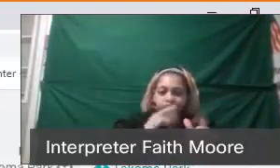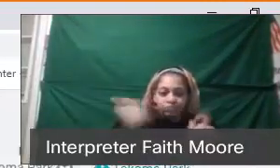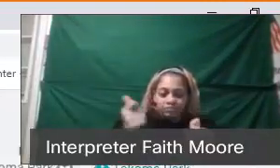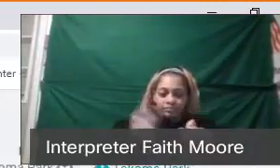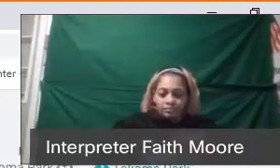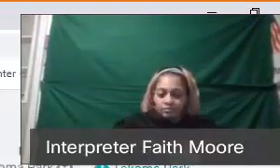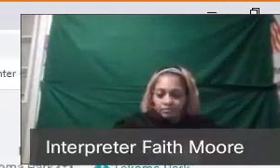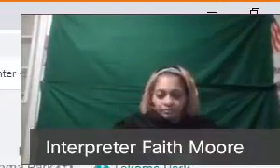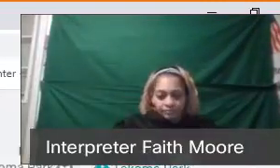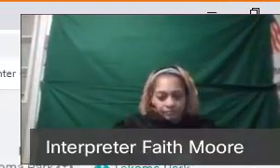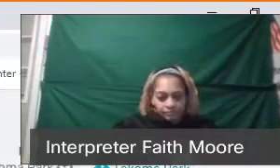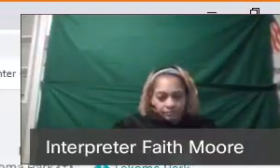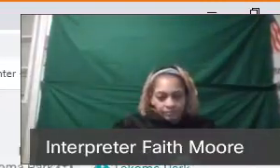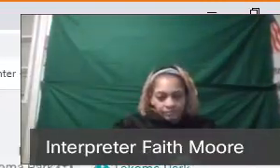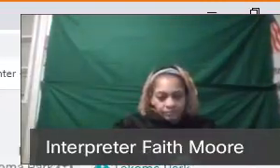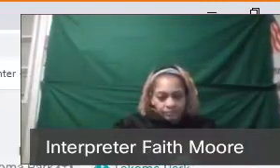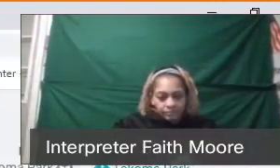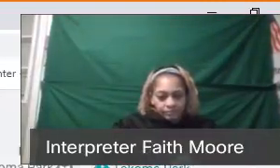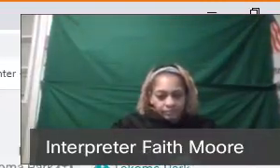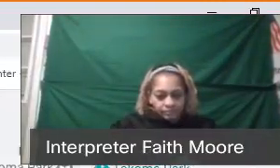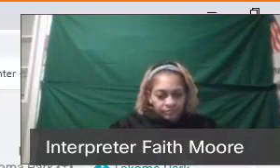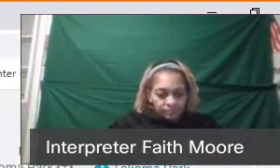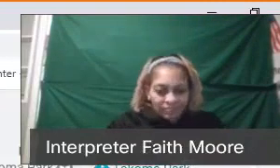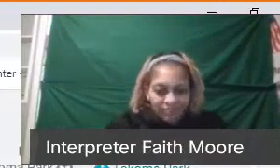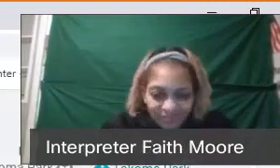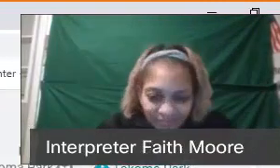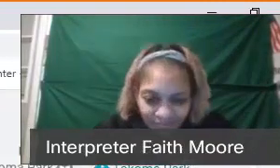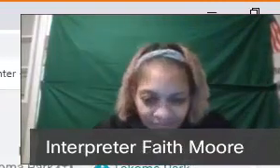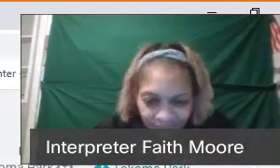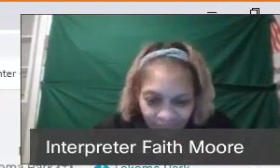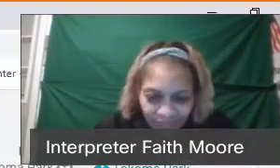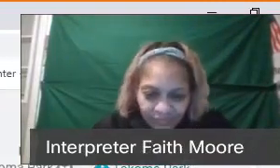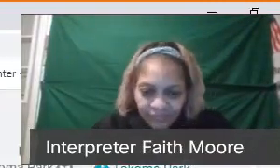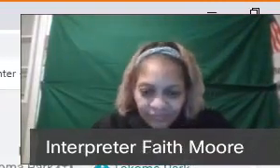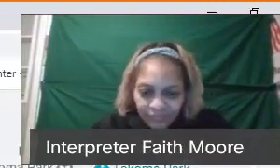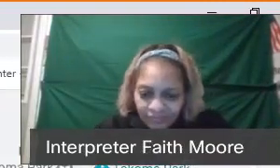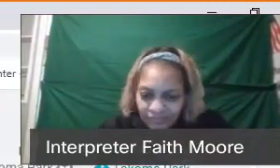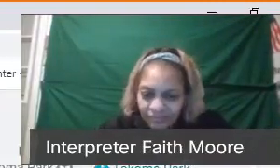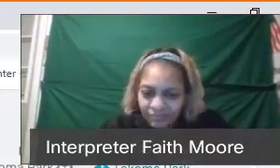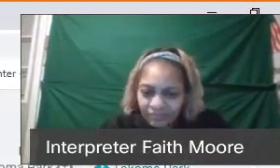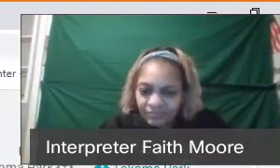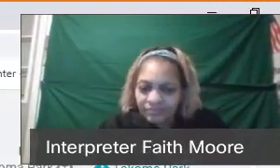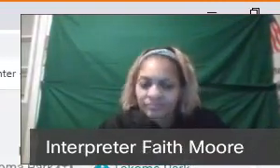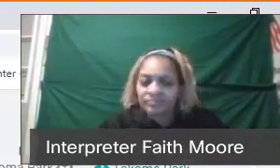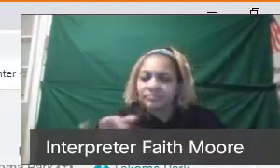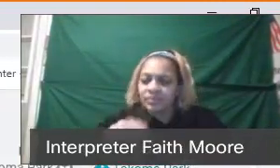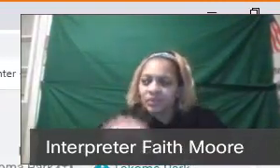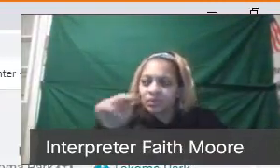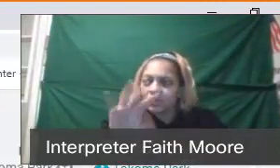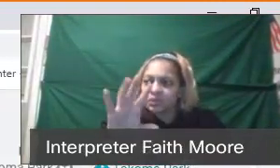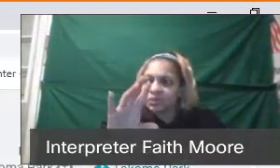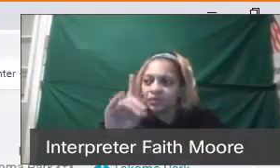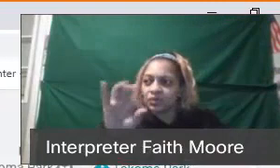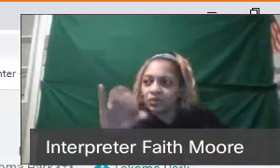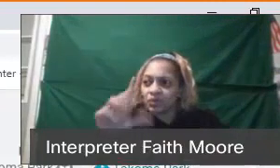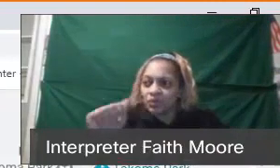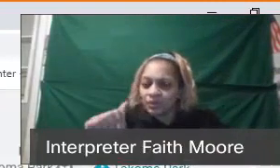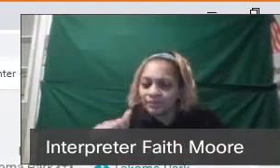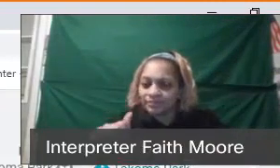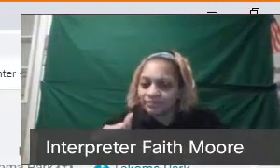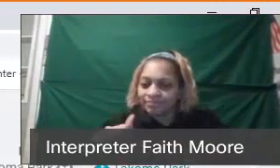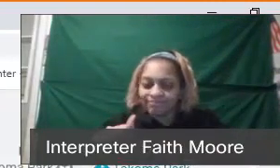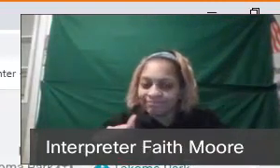Can text it to the slide in detail exactly what is being proposed for North Dakota body cancer it's hard to tell what it's supposed to be in going there.